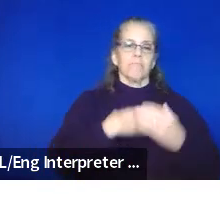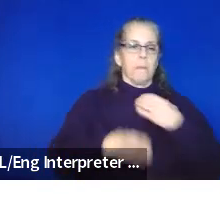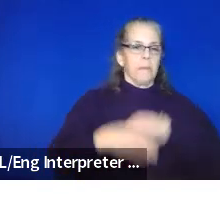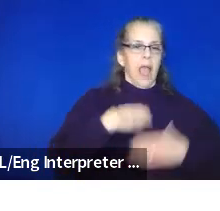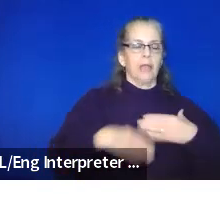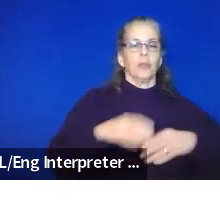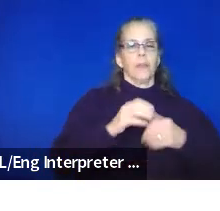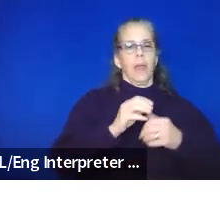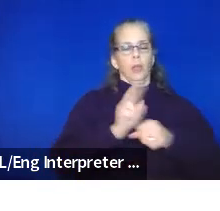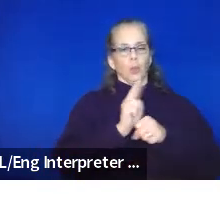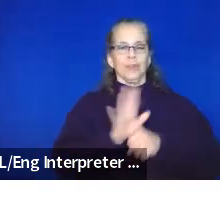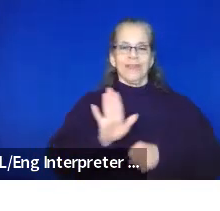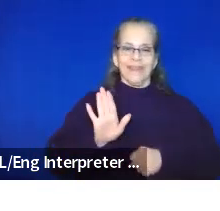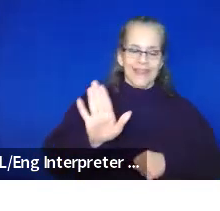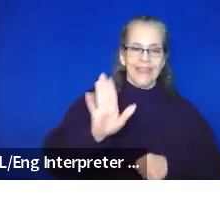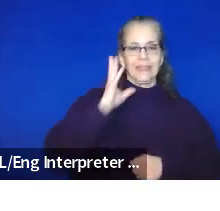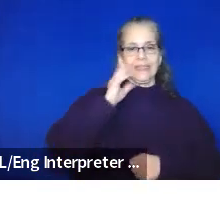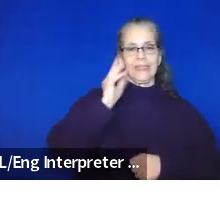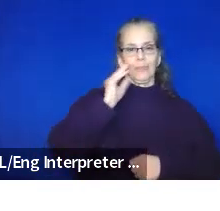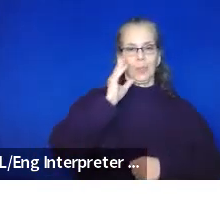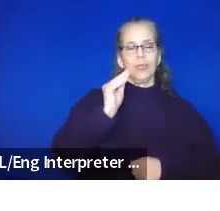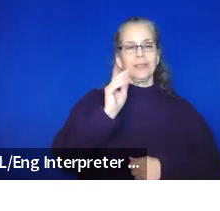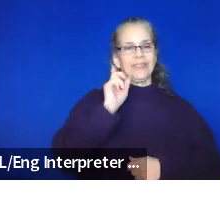and working with others to succeed with hearing loss.